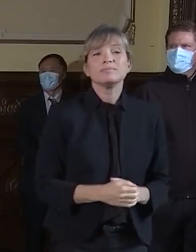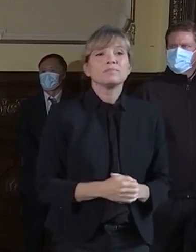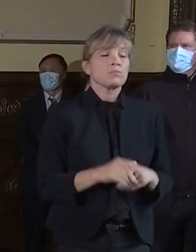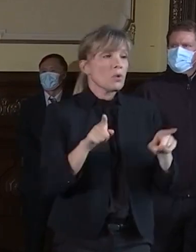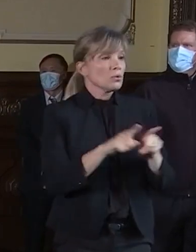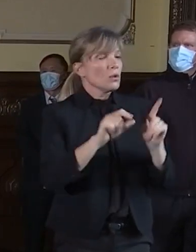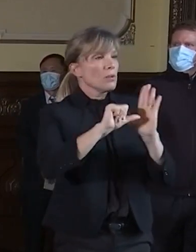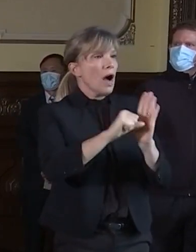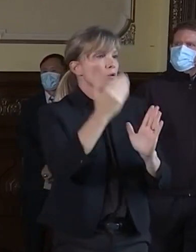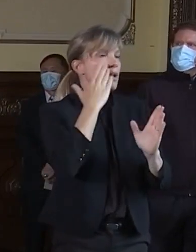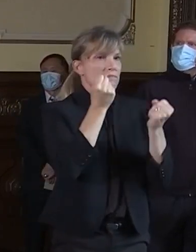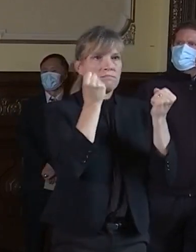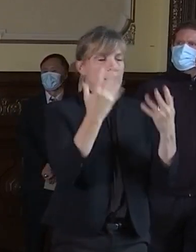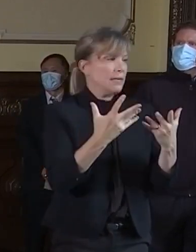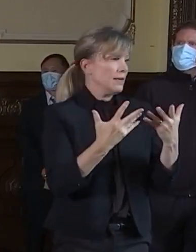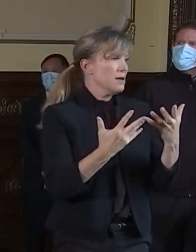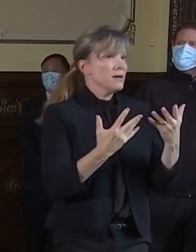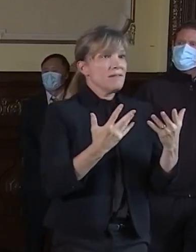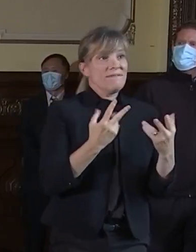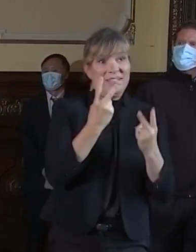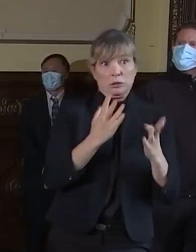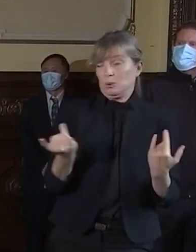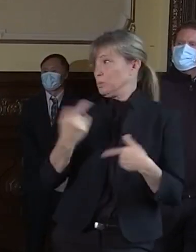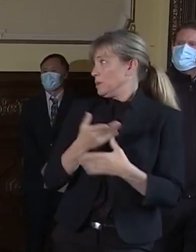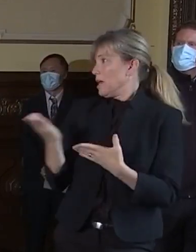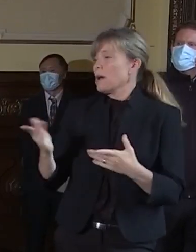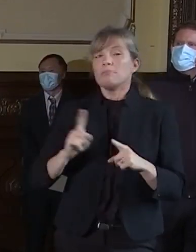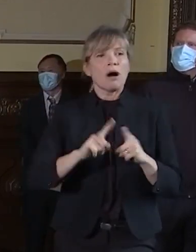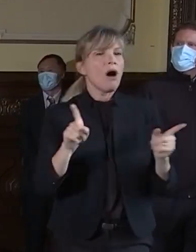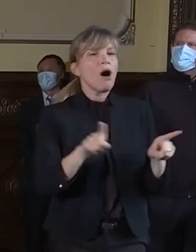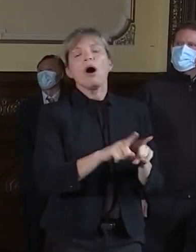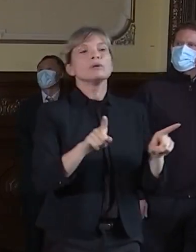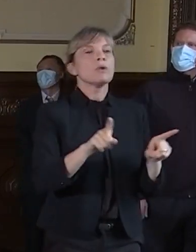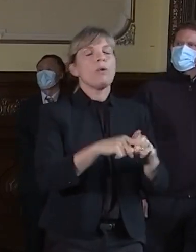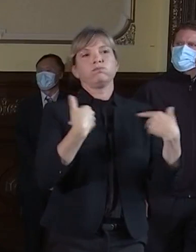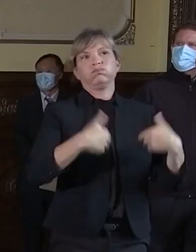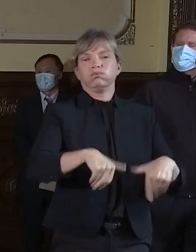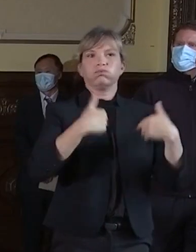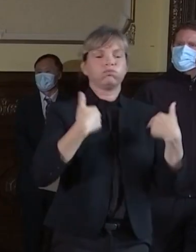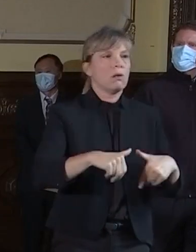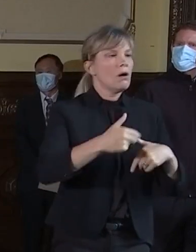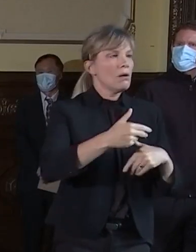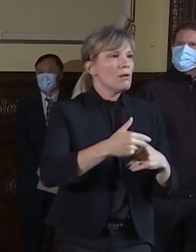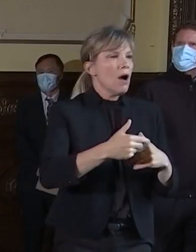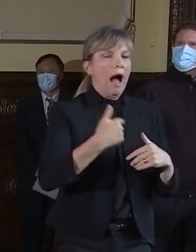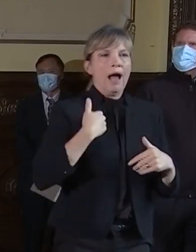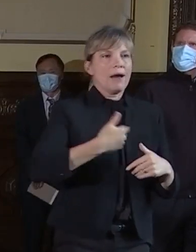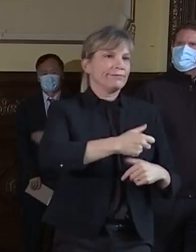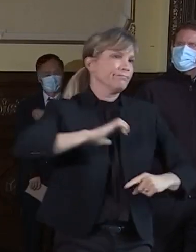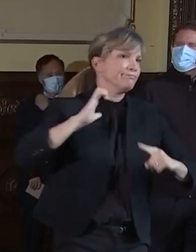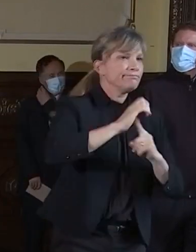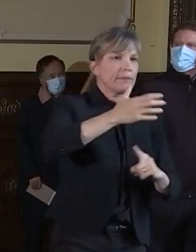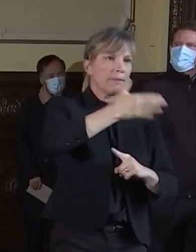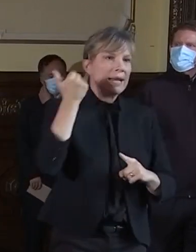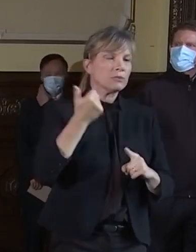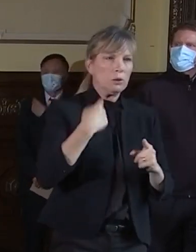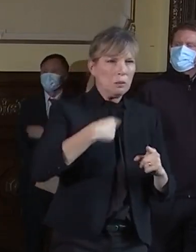DEALING WITH THE RIGHT INFORMATION AND THE CORRECT FACTS. I KNOW WE HAVE MANY GUESTS WITH